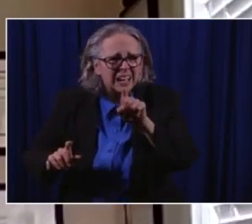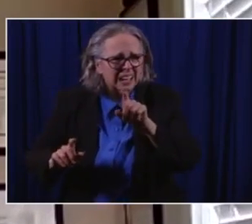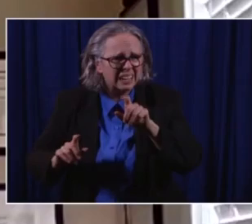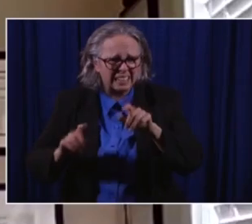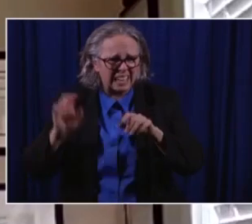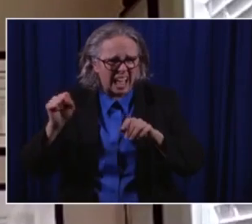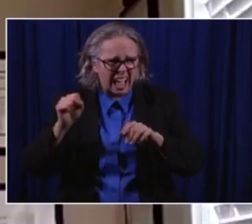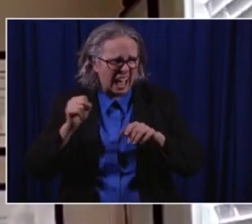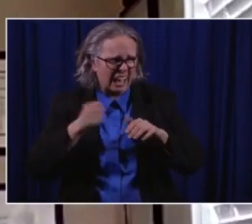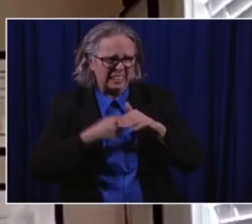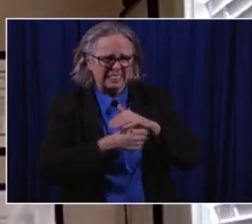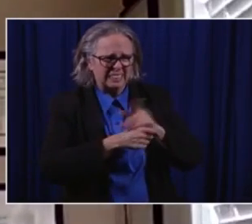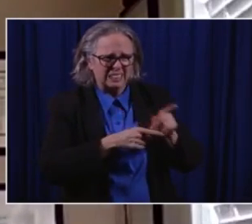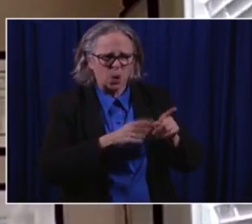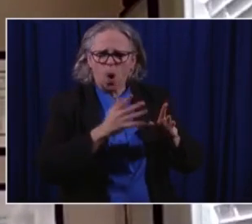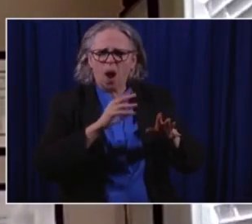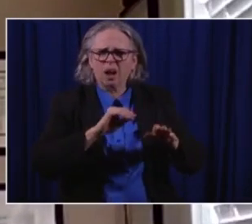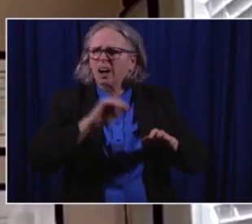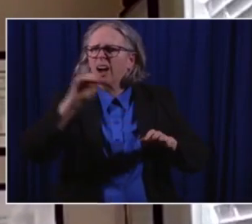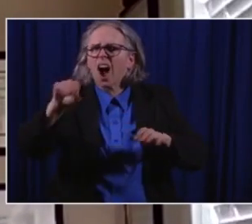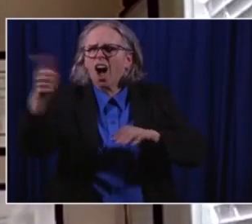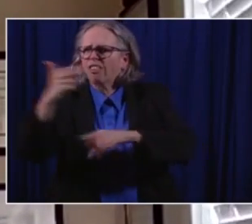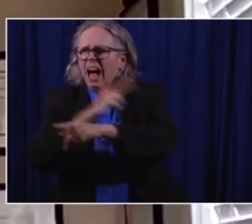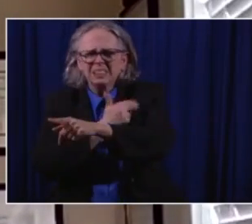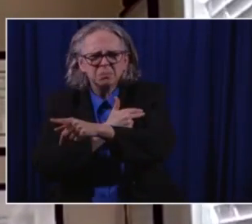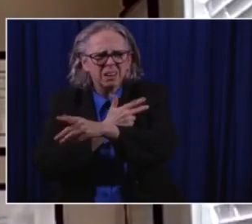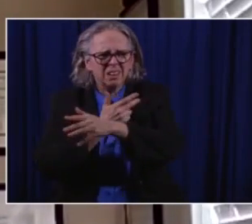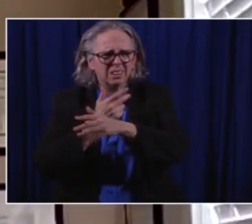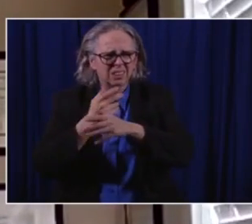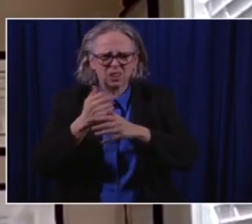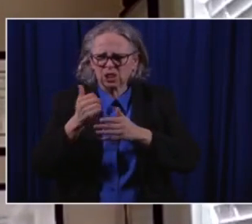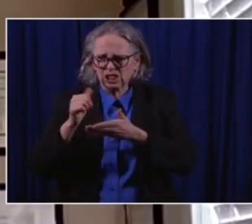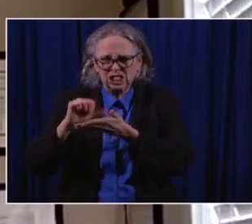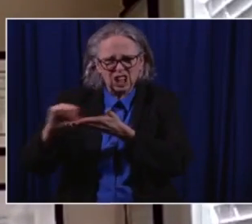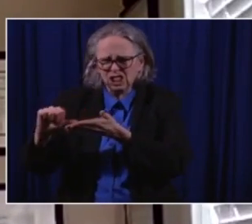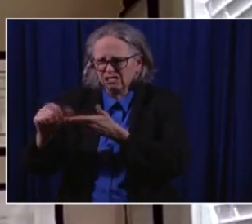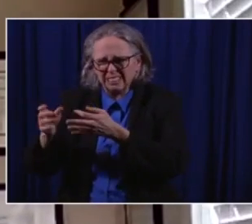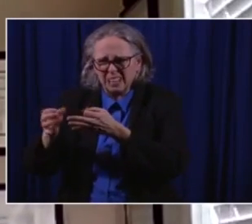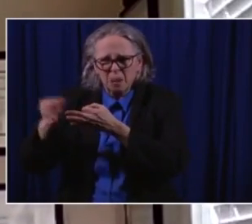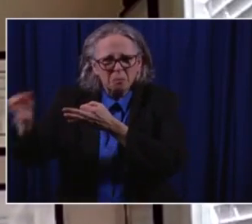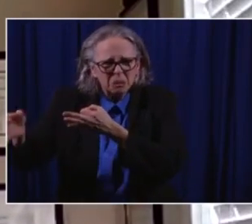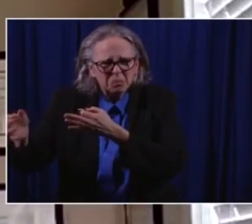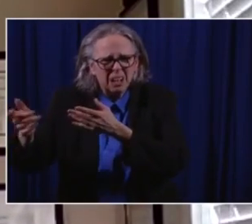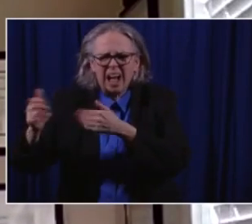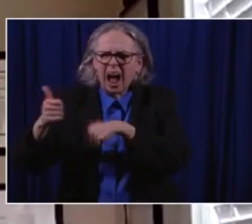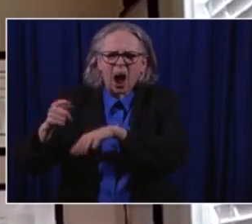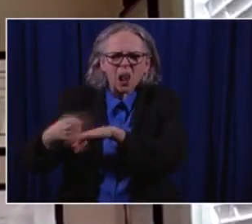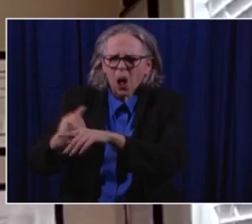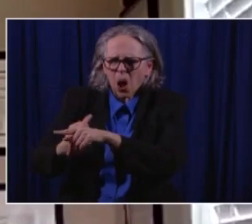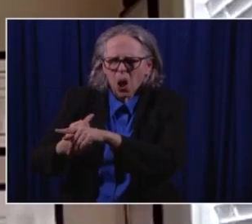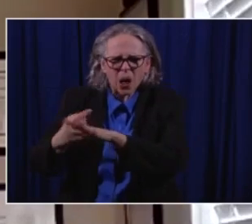doctors nurses are facing very difficult questions. What stuns like are there are enough beds left at your hospital we do have to move to another